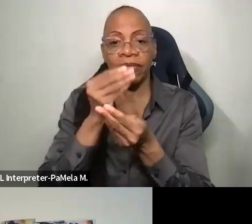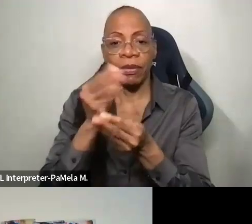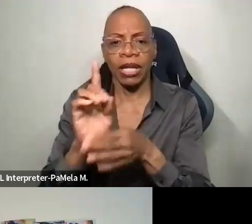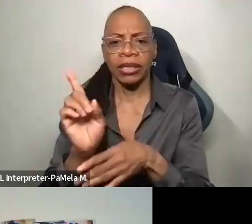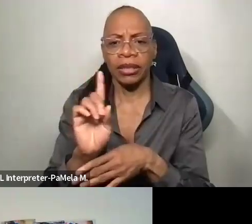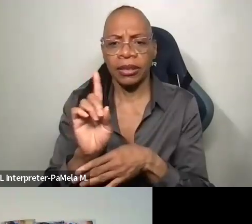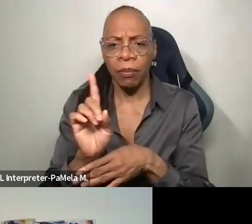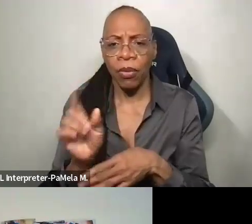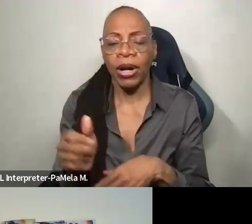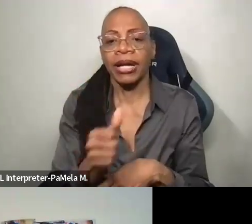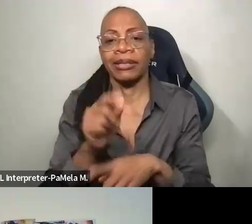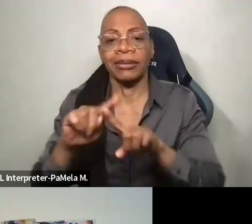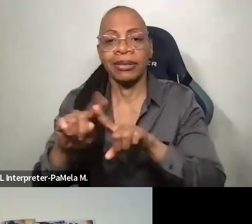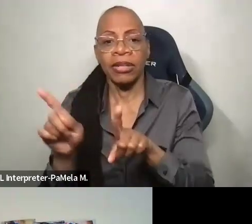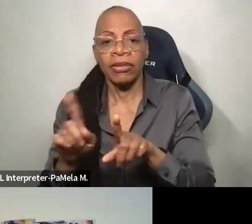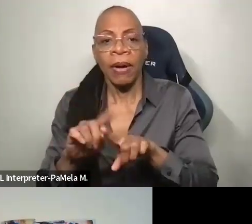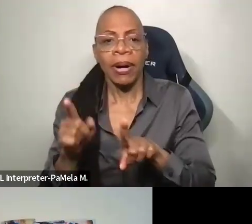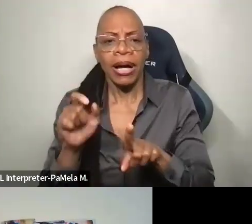because it's not one of the pieces.